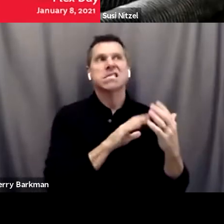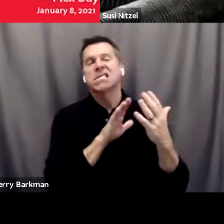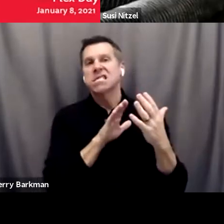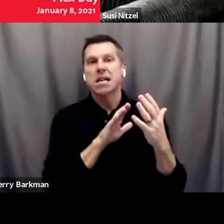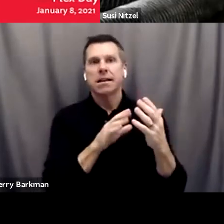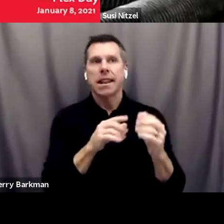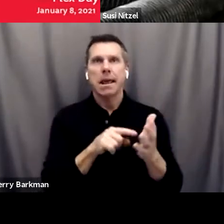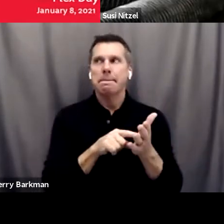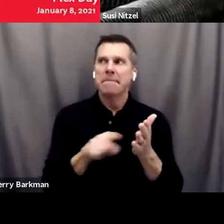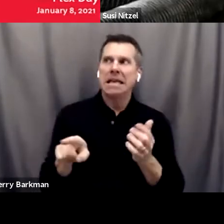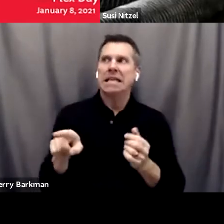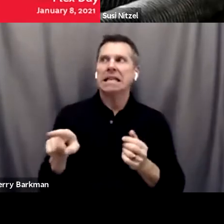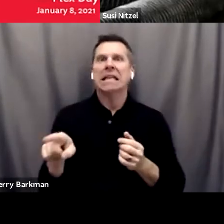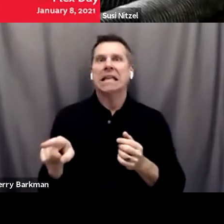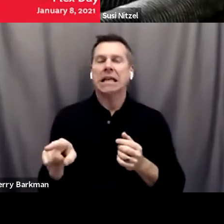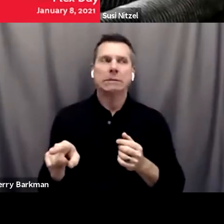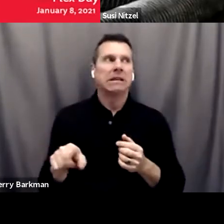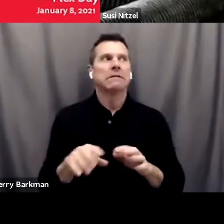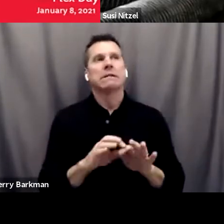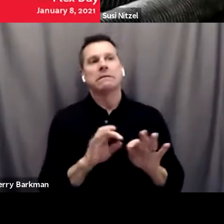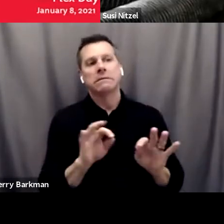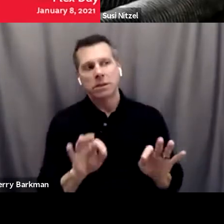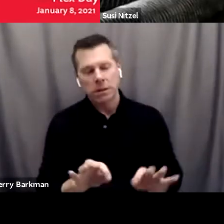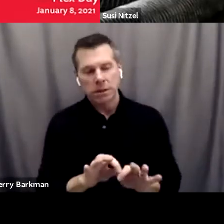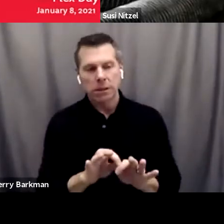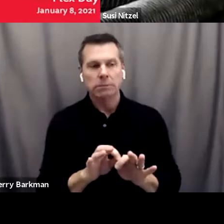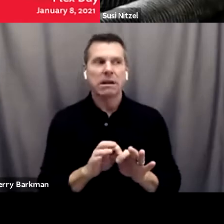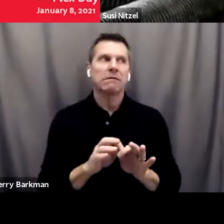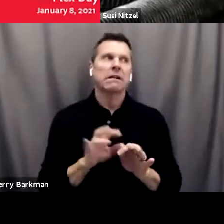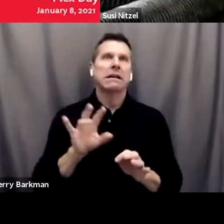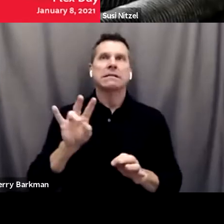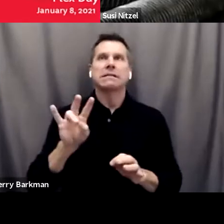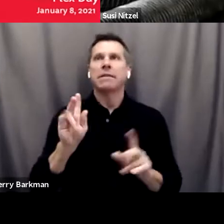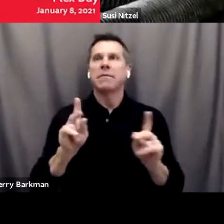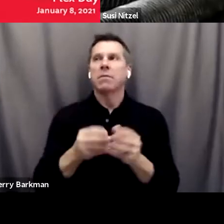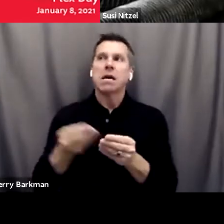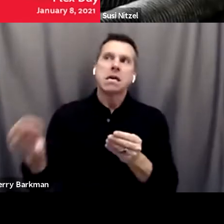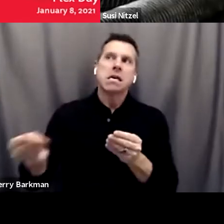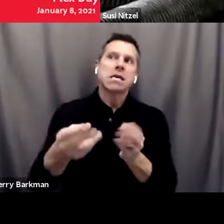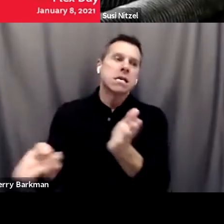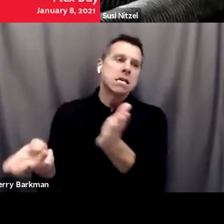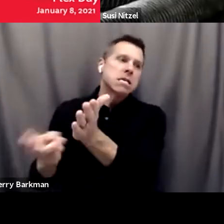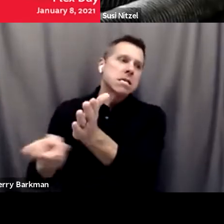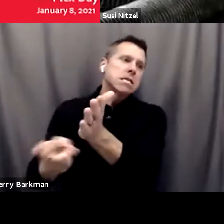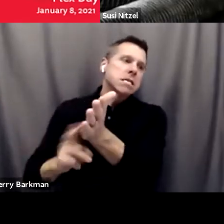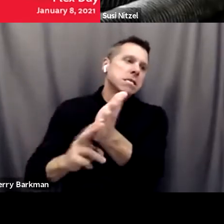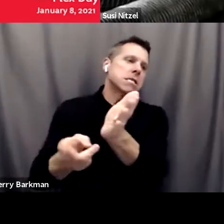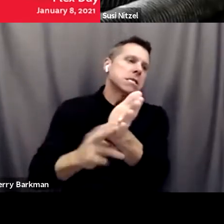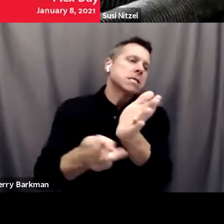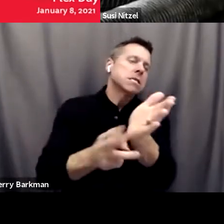you know, magic form has to be created. And then seven people have to sign it. It's a huge long process, which ultimately hurts our